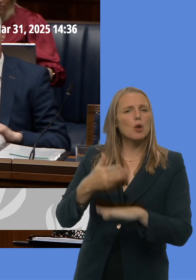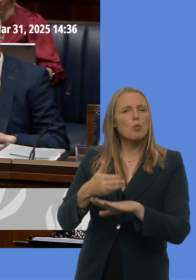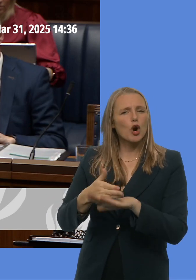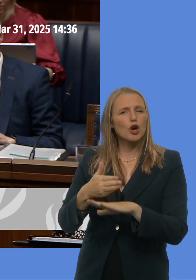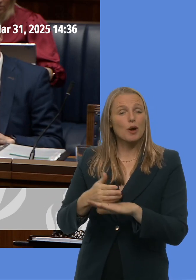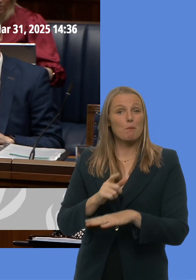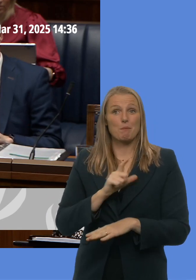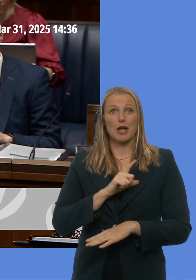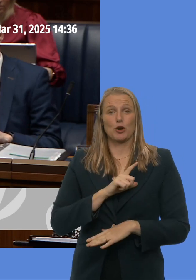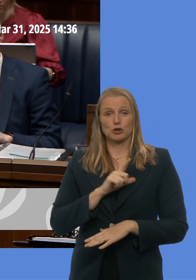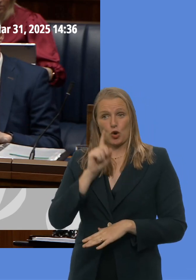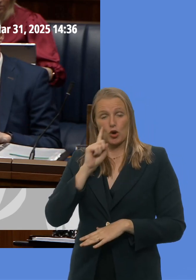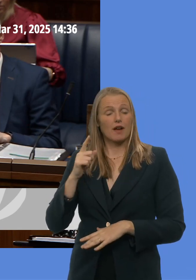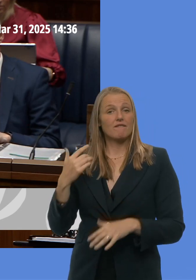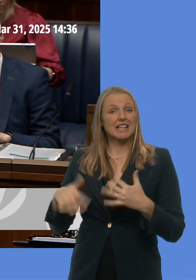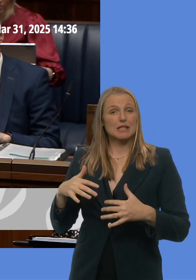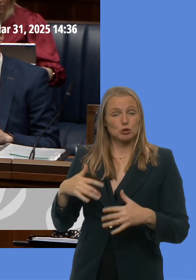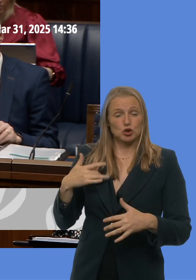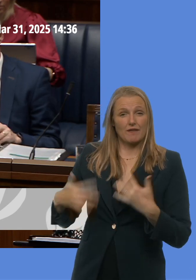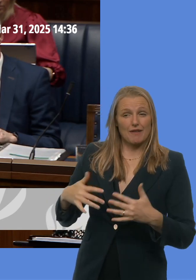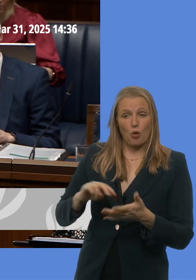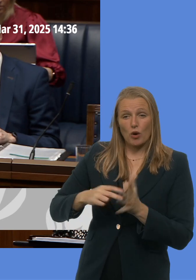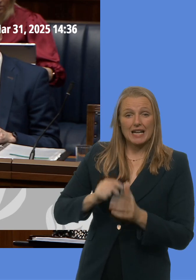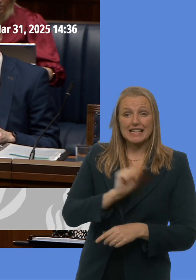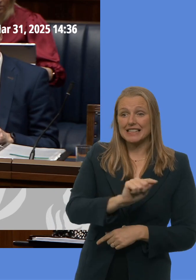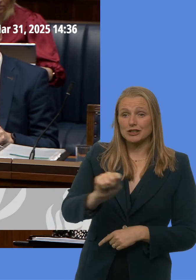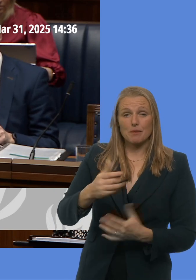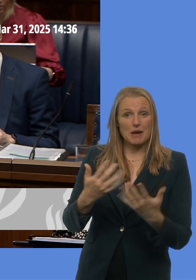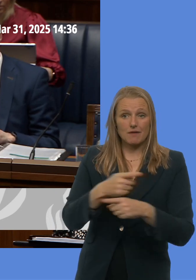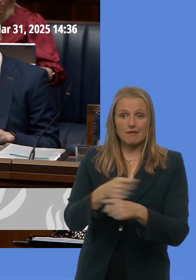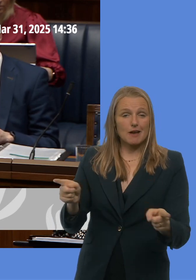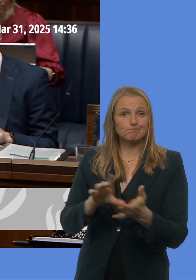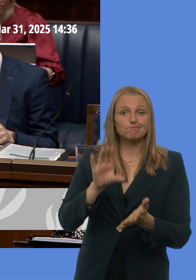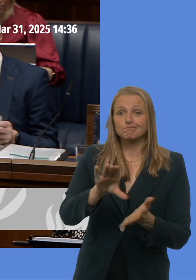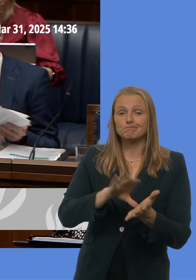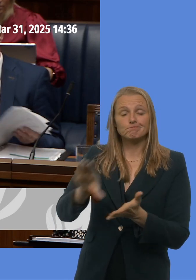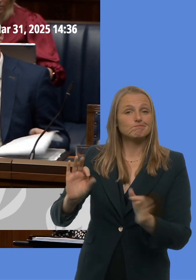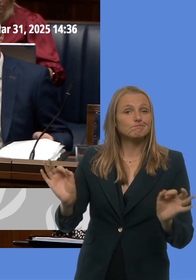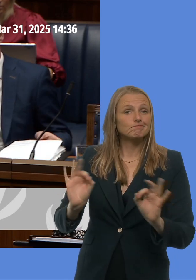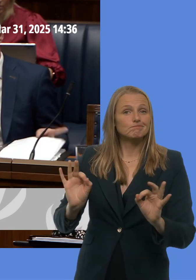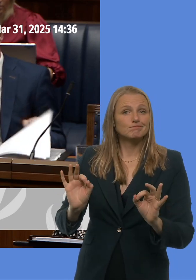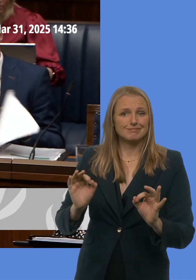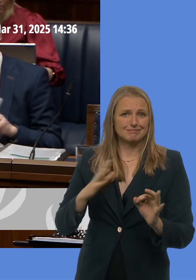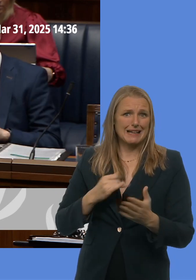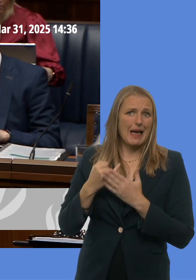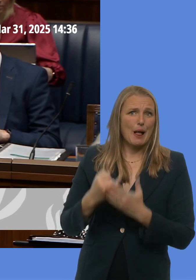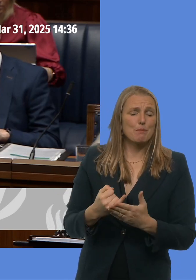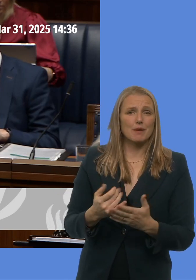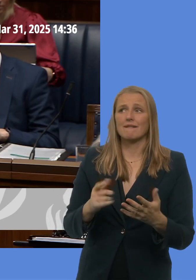incredible victims and survivors' organisations have not had the ability to apply for capital. That can be anything from the replacement of